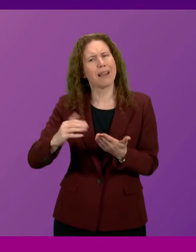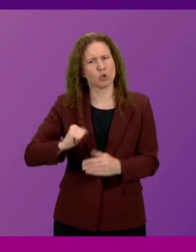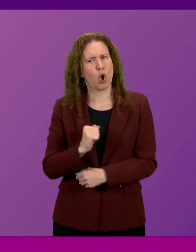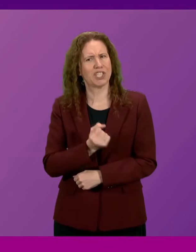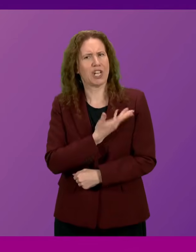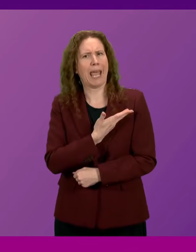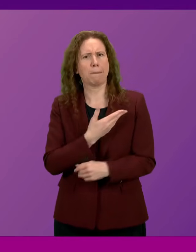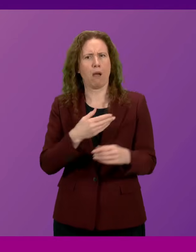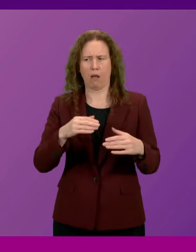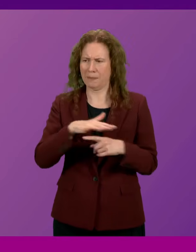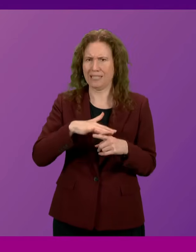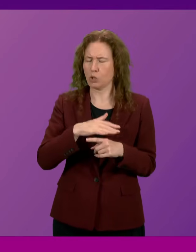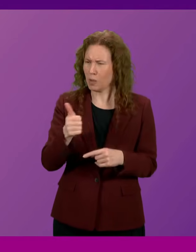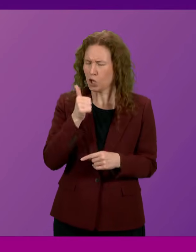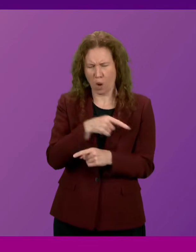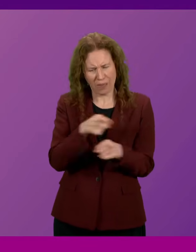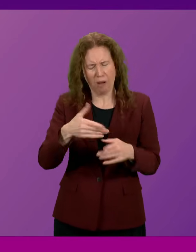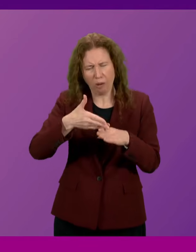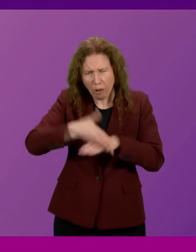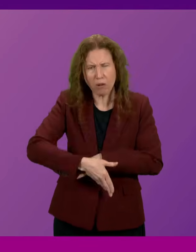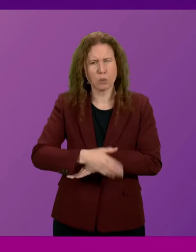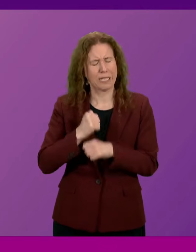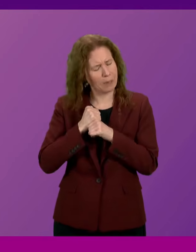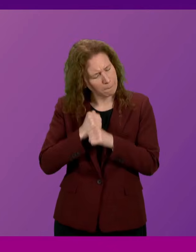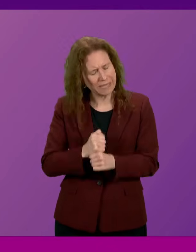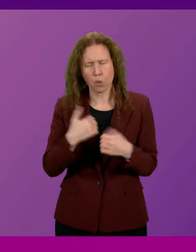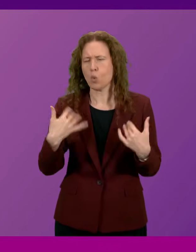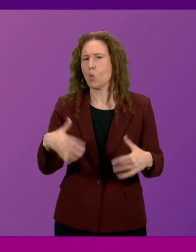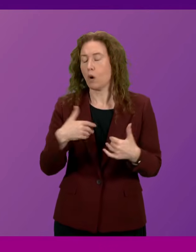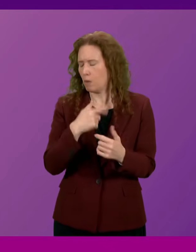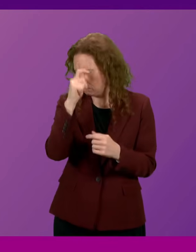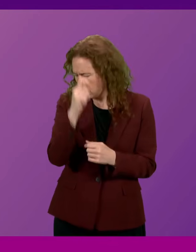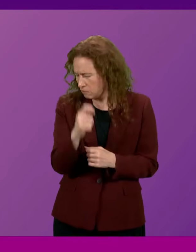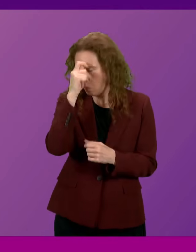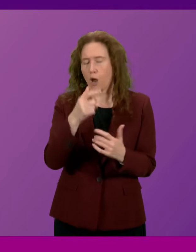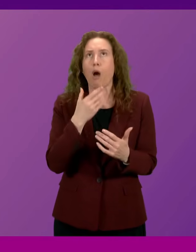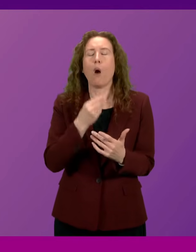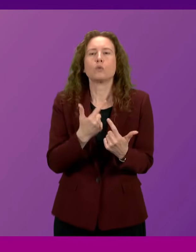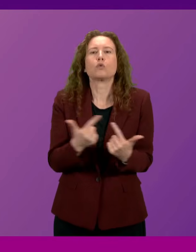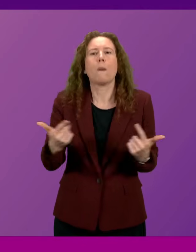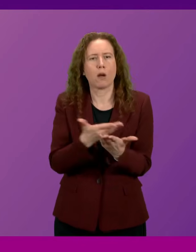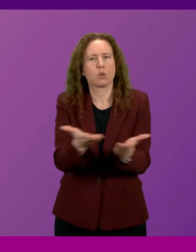NHS staff: they are hard working and dedicated, and we owe so much to them.